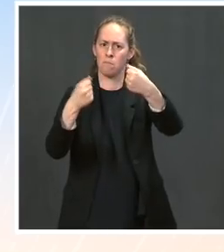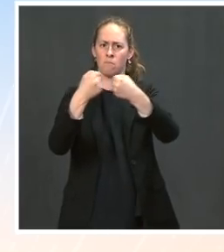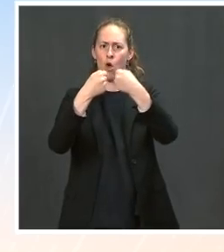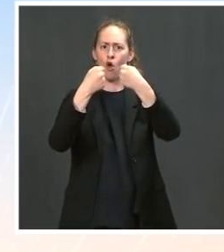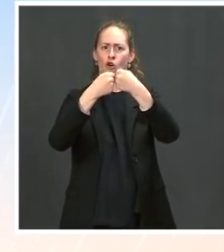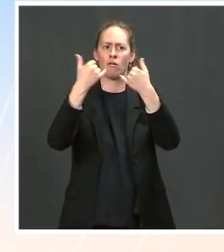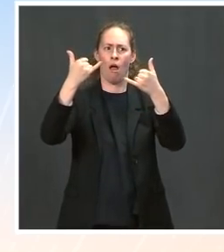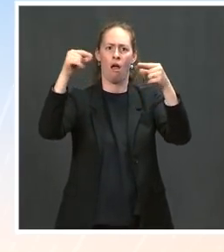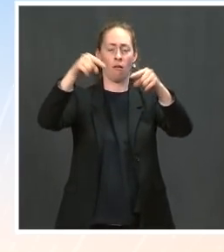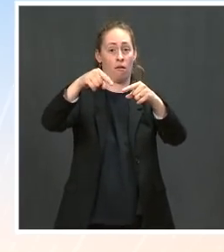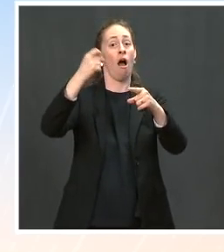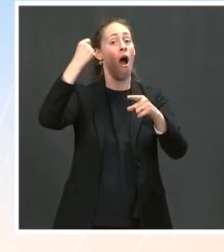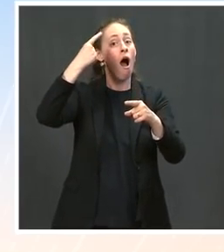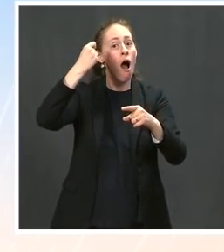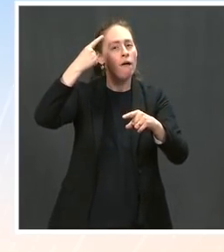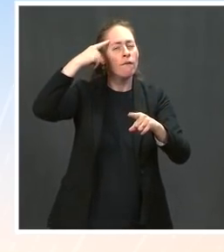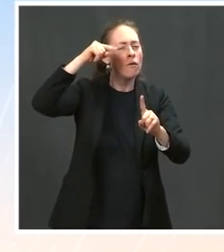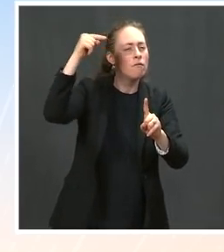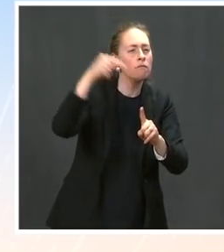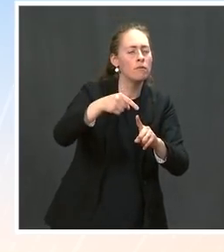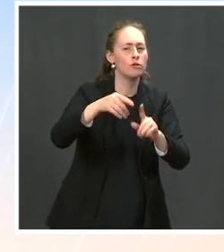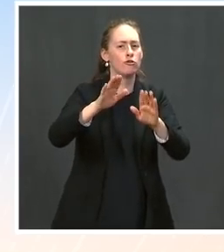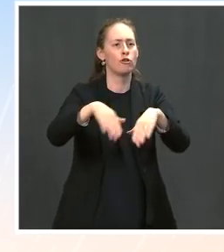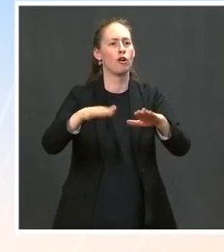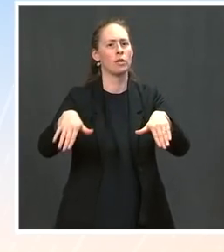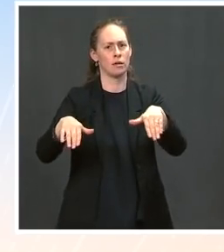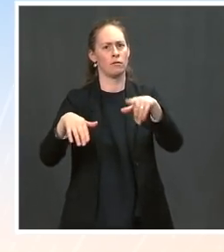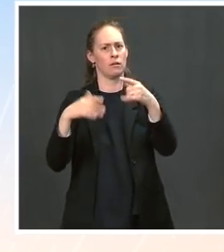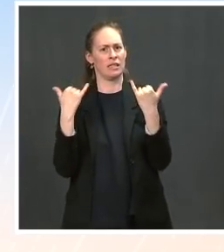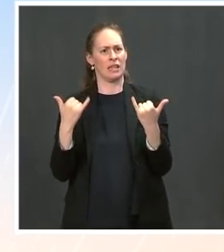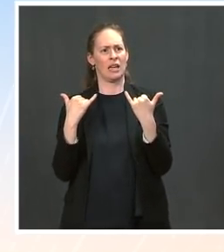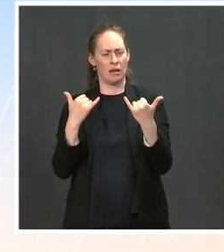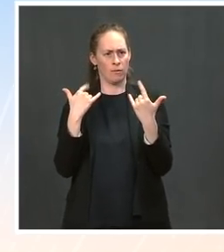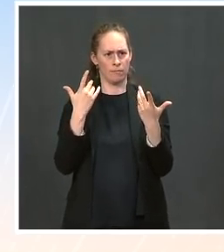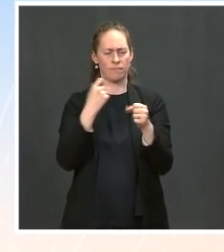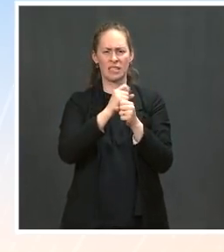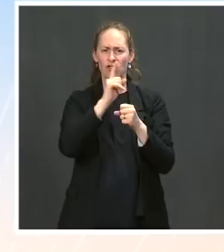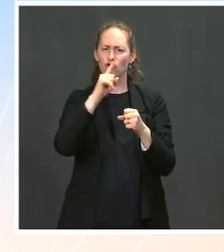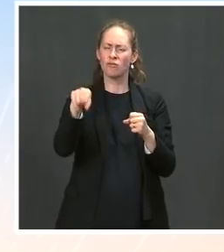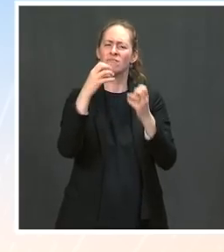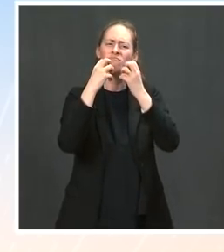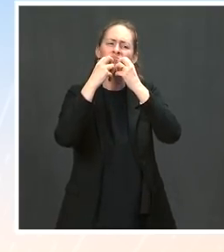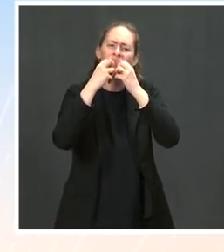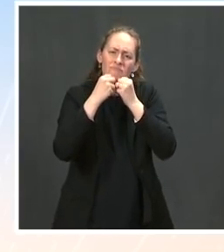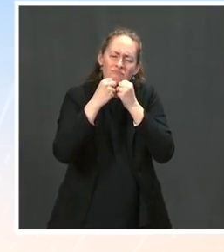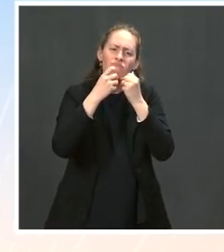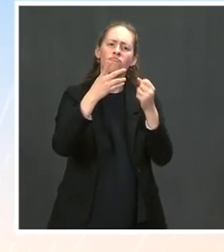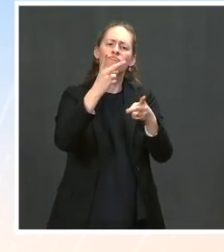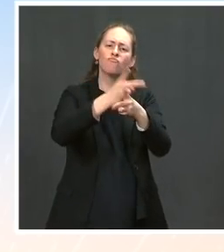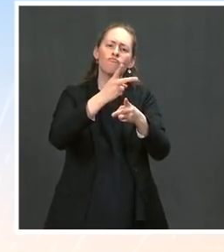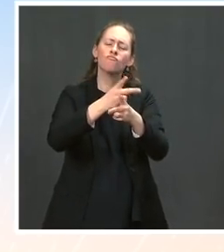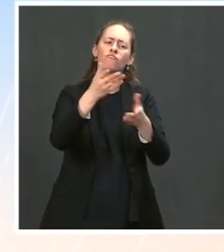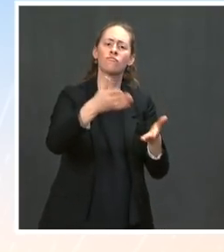in order to ensure we can treat kids with humanity and ensure they're safe. These transfers were made using the HHS